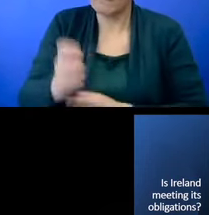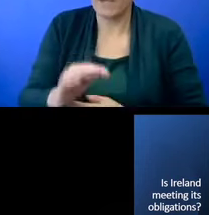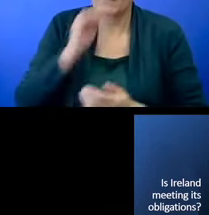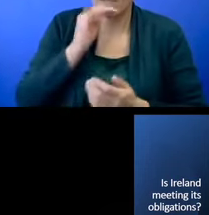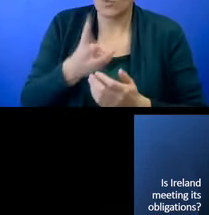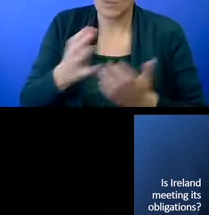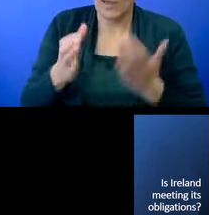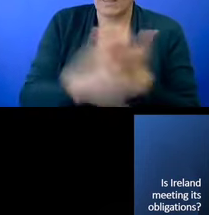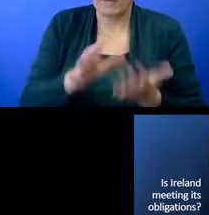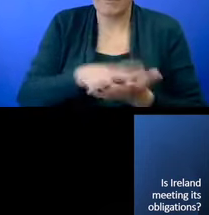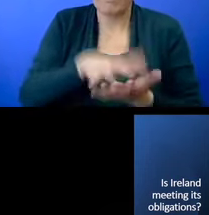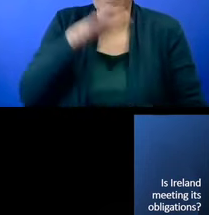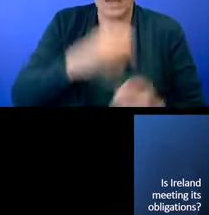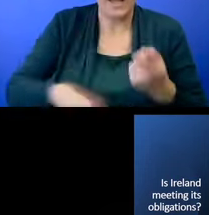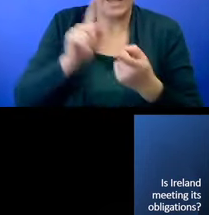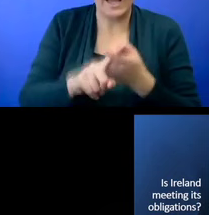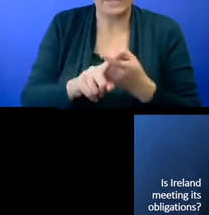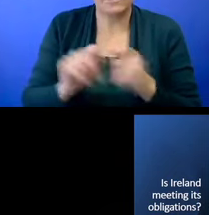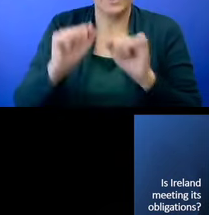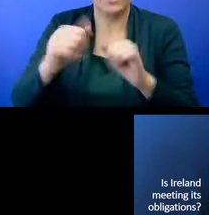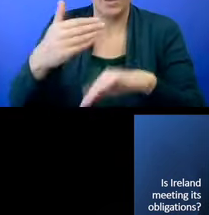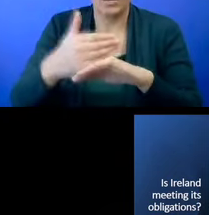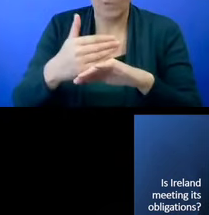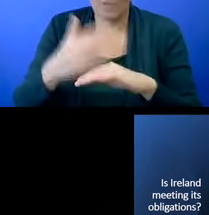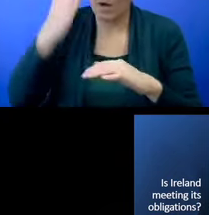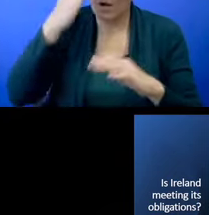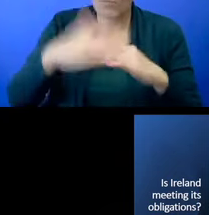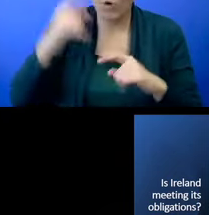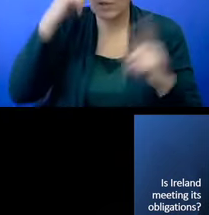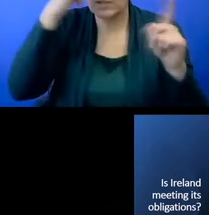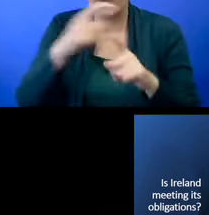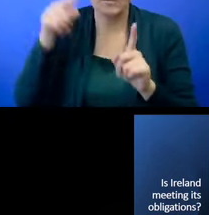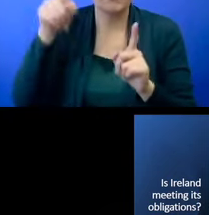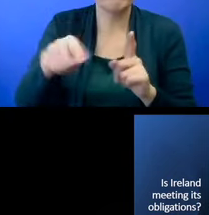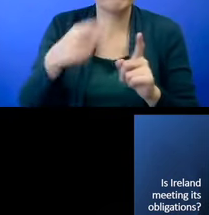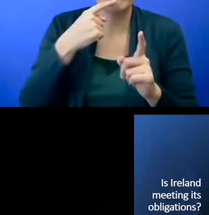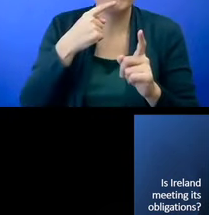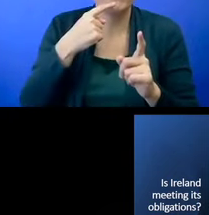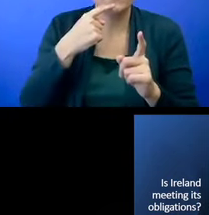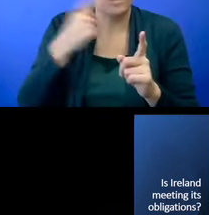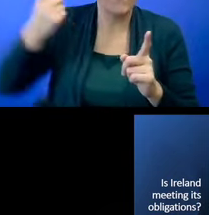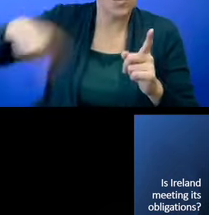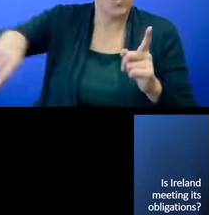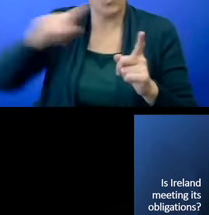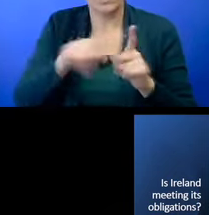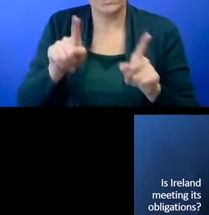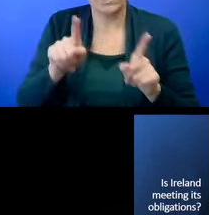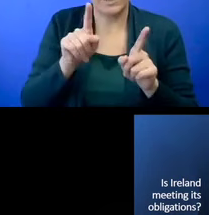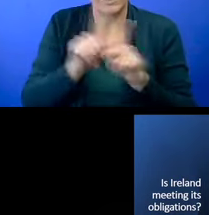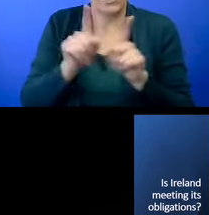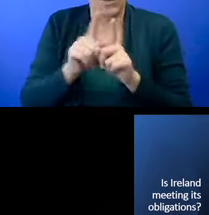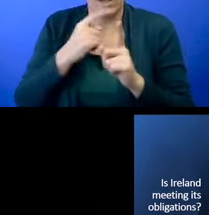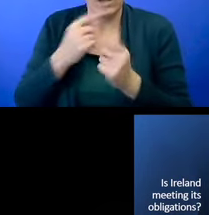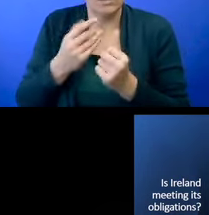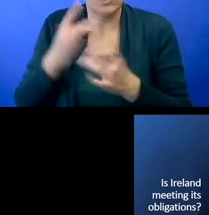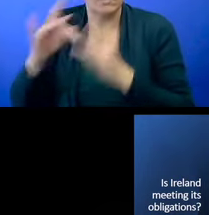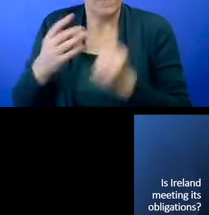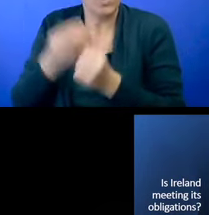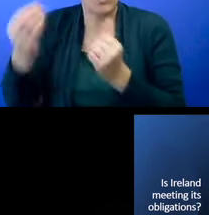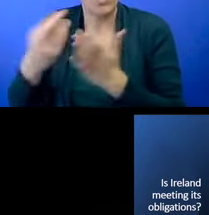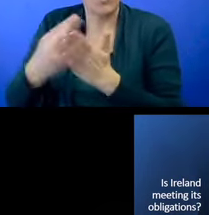and the job will be a little bit more difficult for others to make what are called ‘alternative reports’.